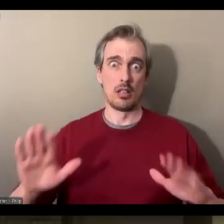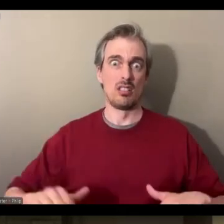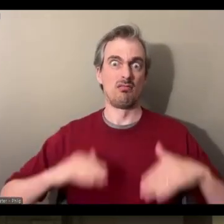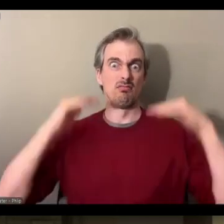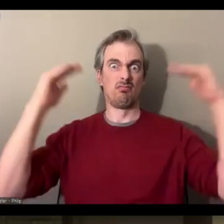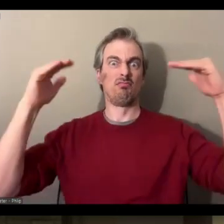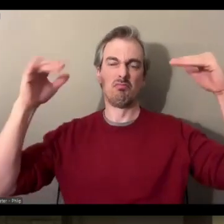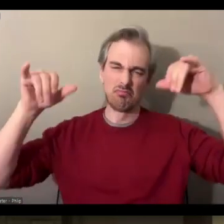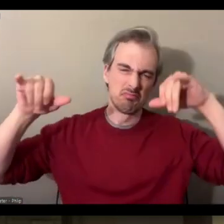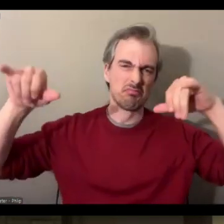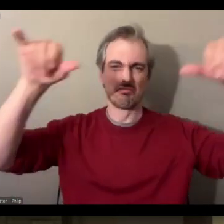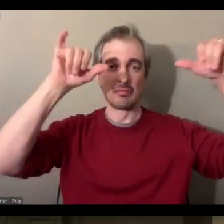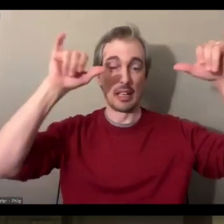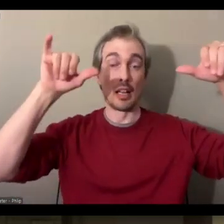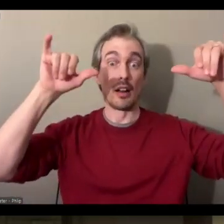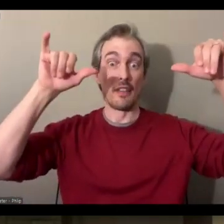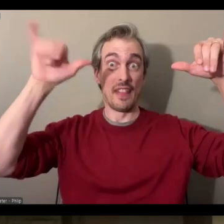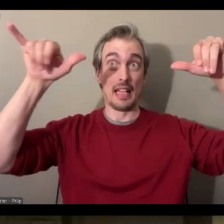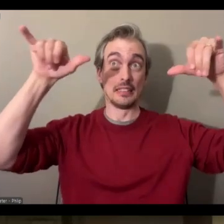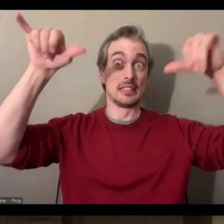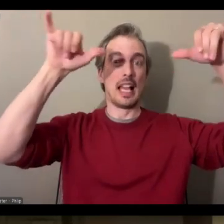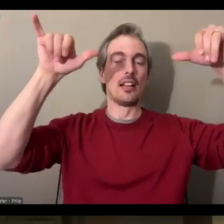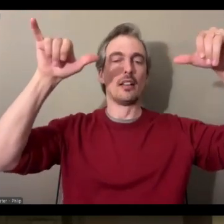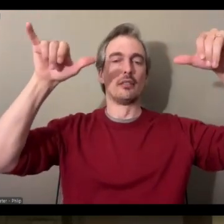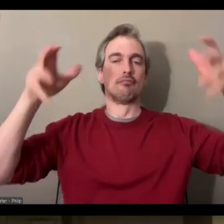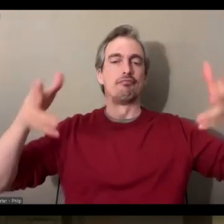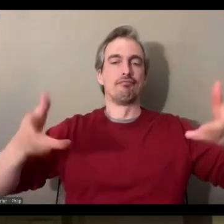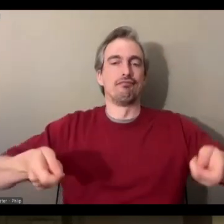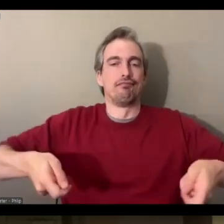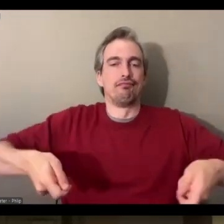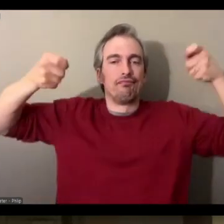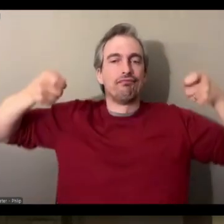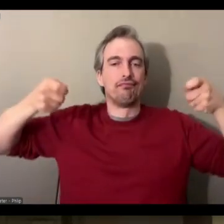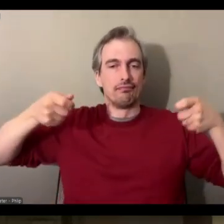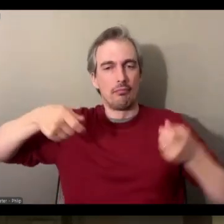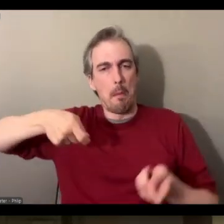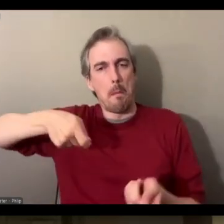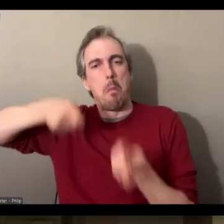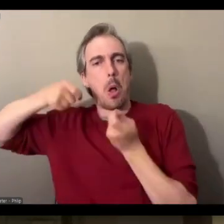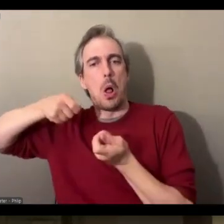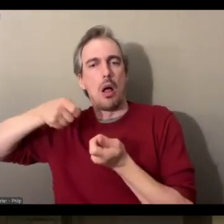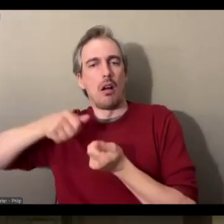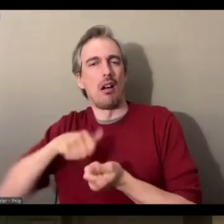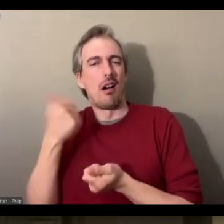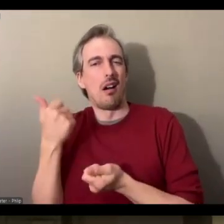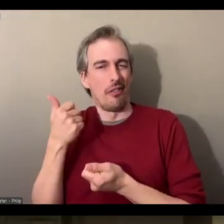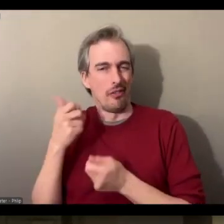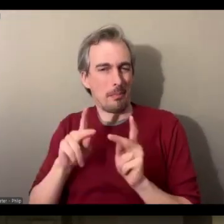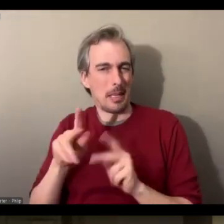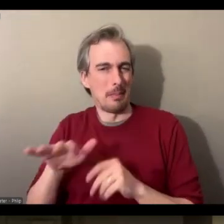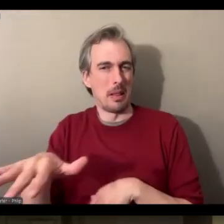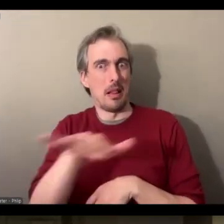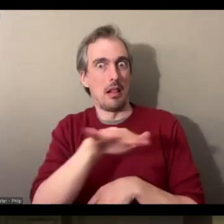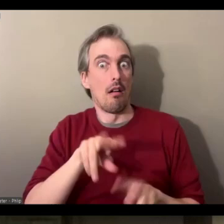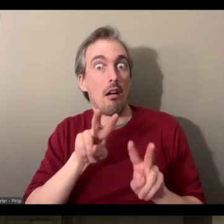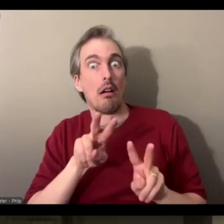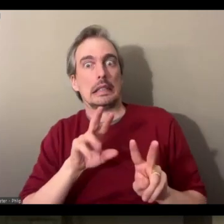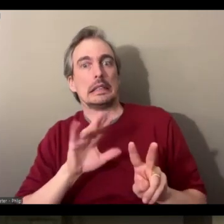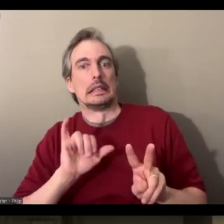And we are really fortunate to work with clients who let us sort of set the bar in that way. I will